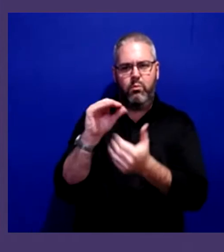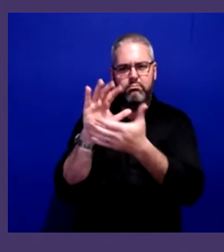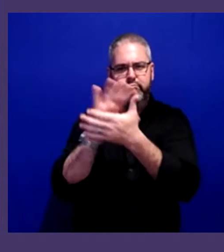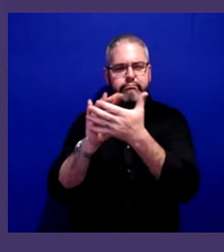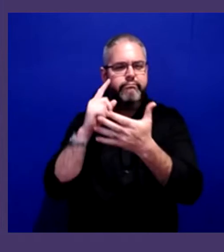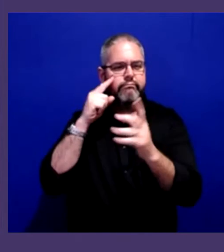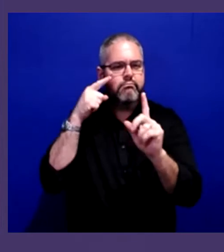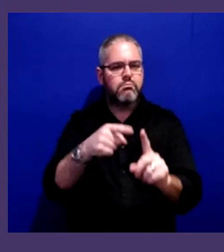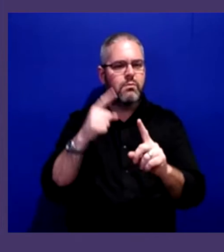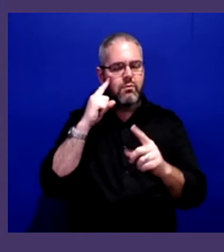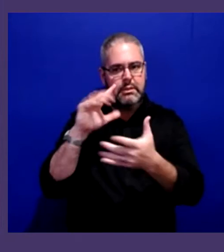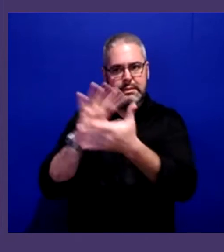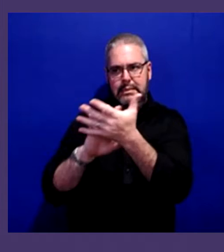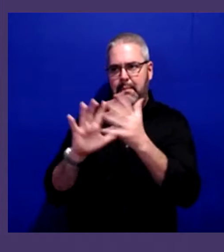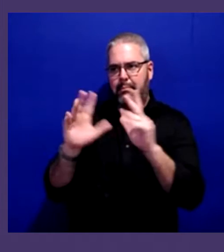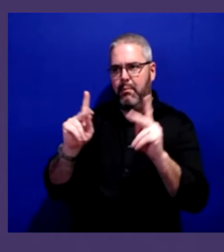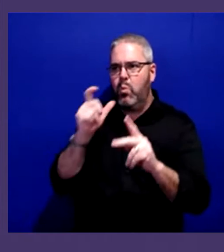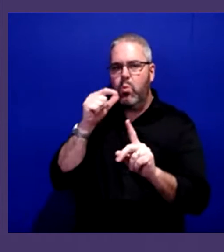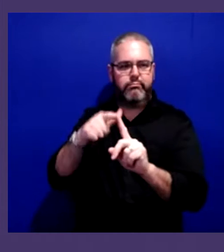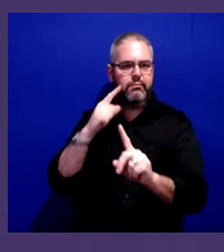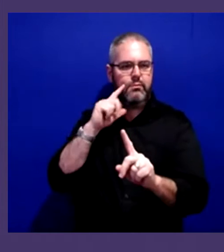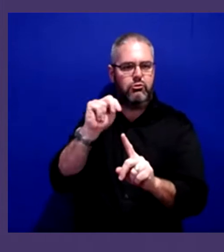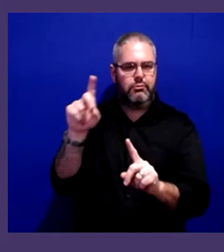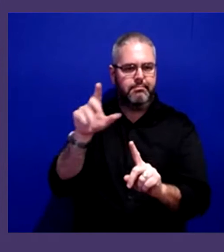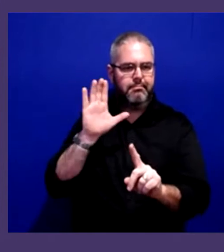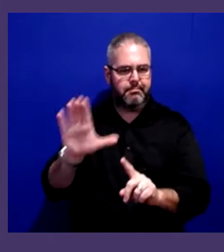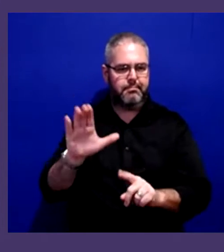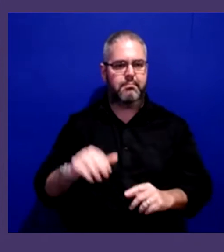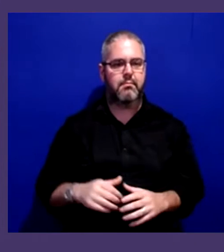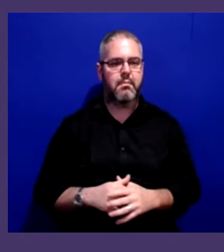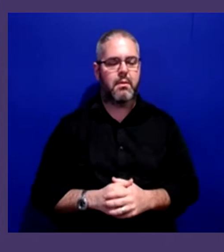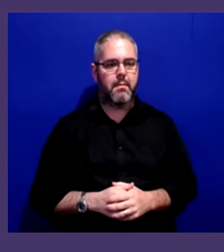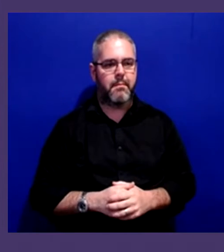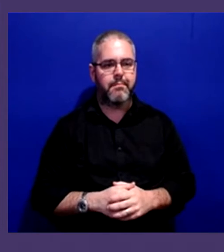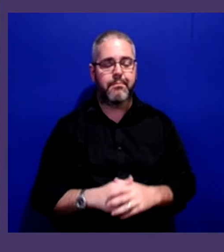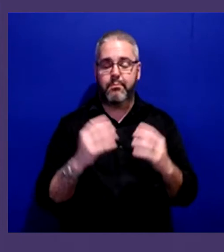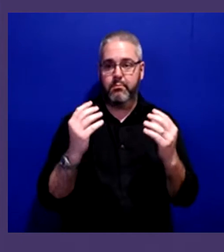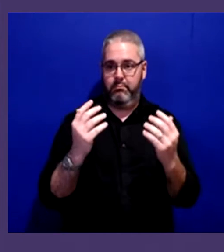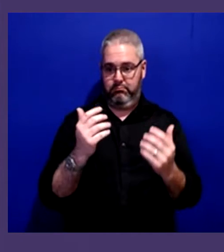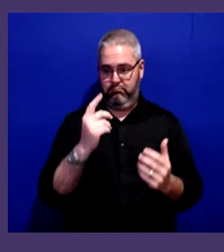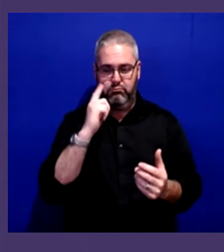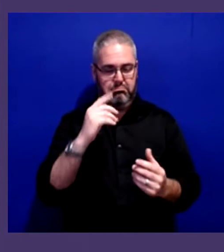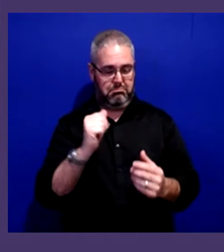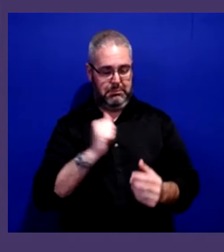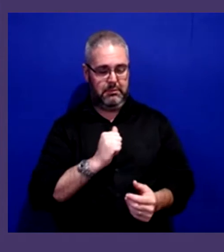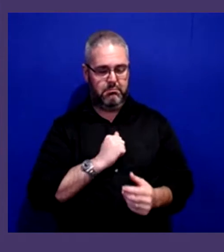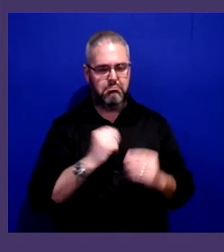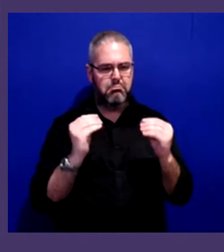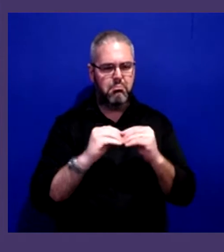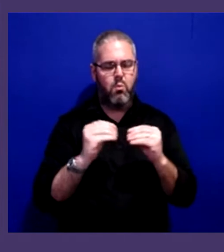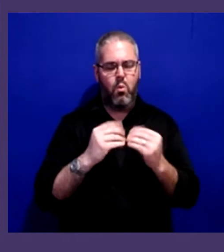for people who are neurodivergent. On a more personal note, I have a couple of my own.